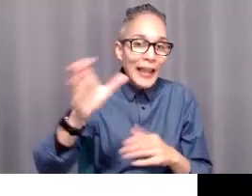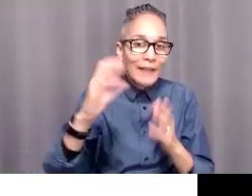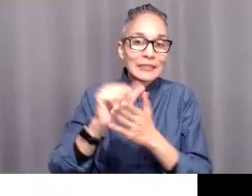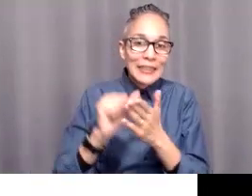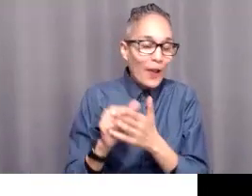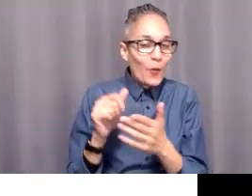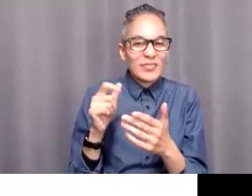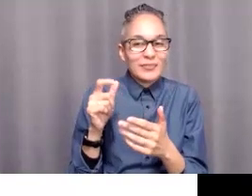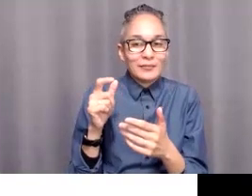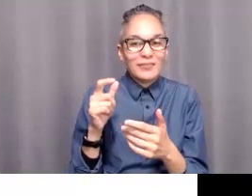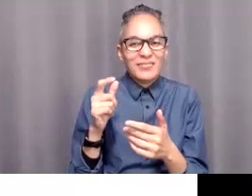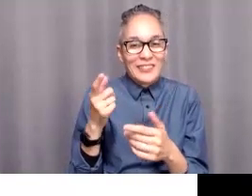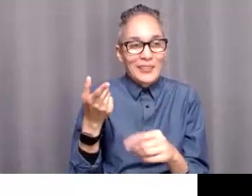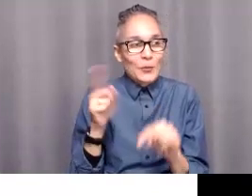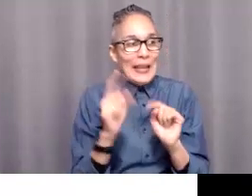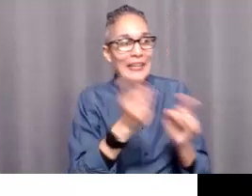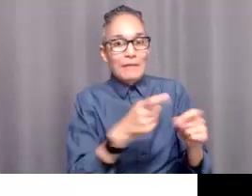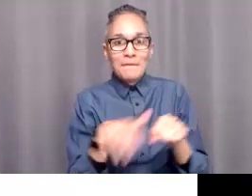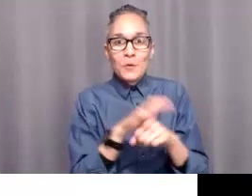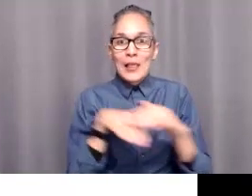And there's just really no way to do that.